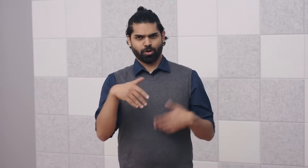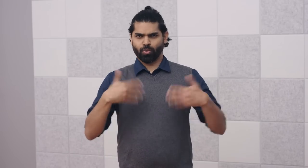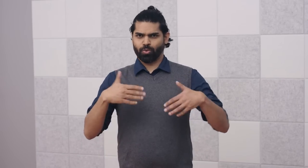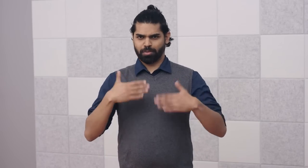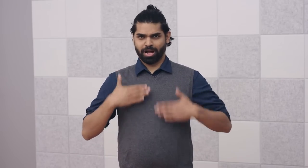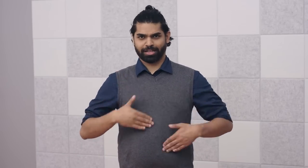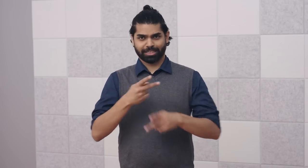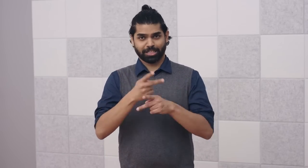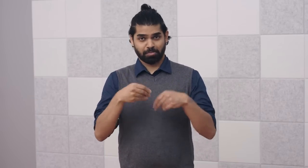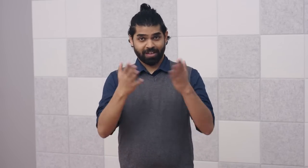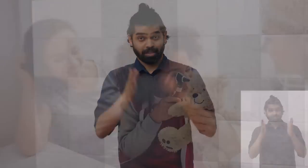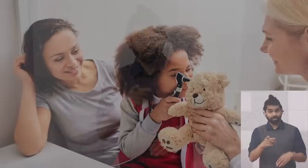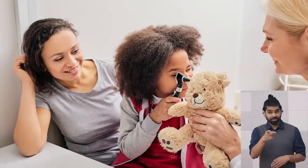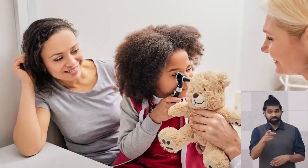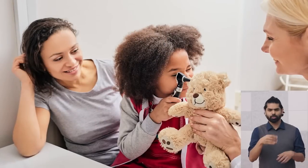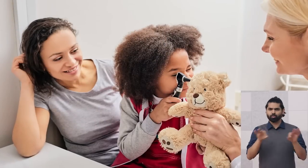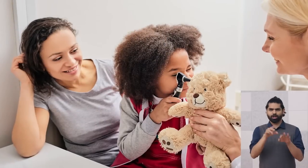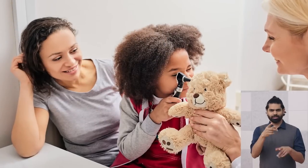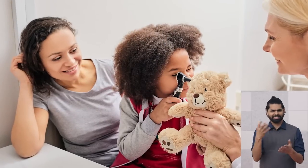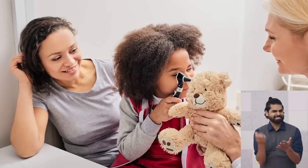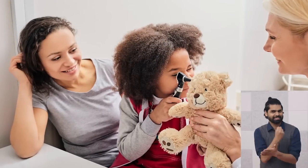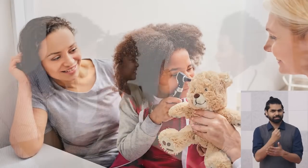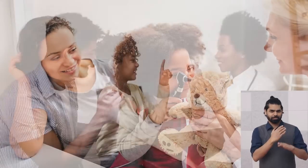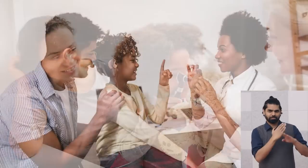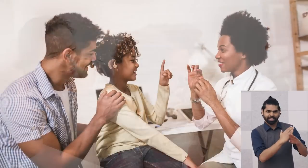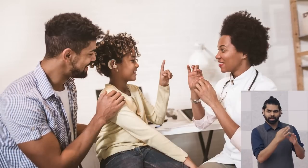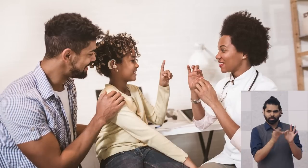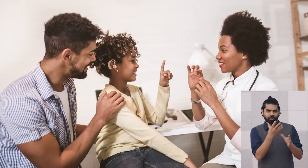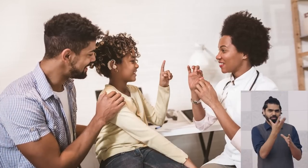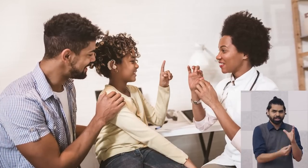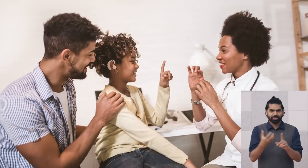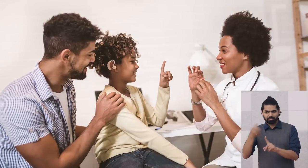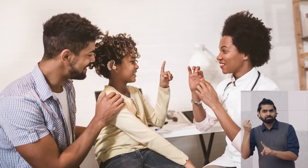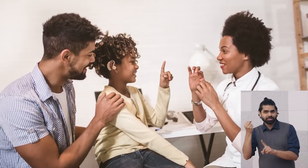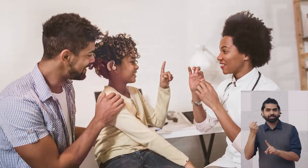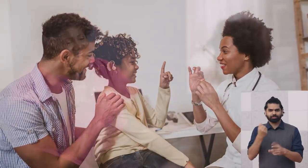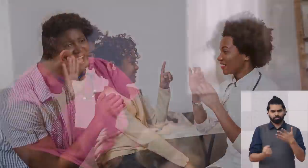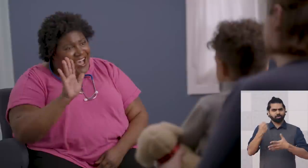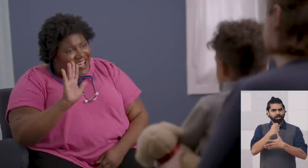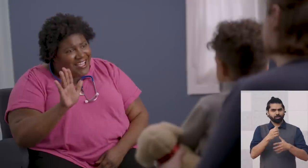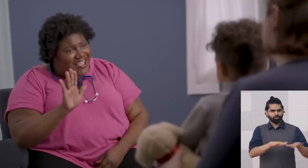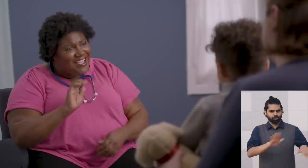As a healthcare provider, you may have opportunities to prevent language deprivation by prioritizing